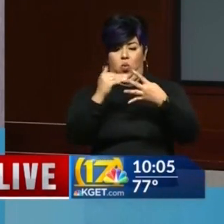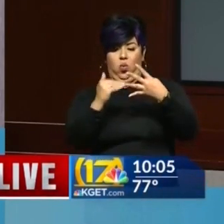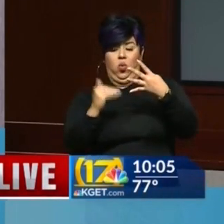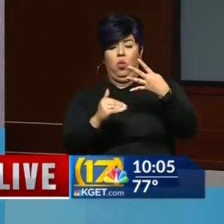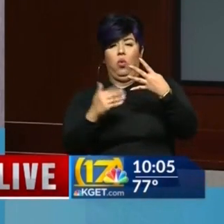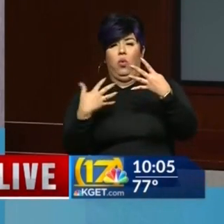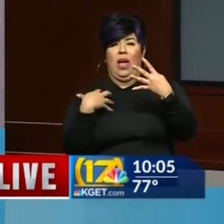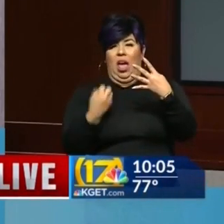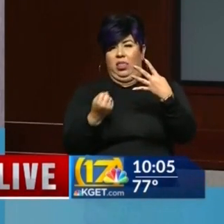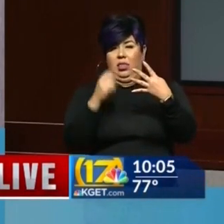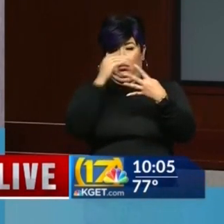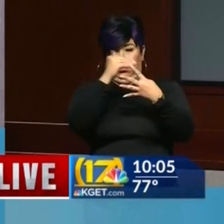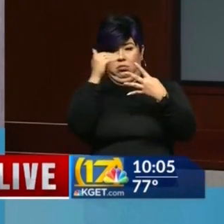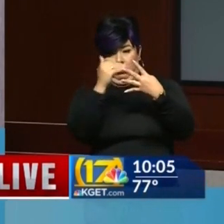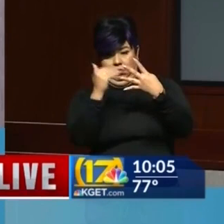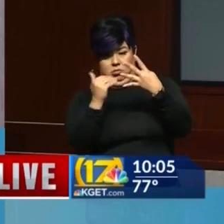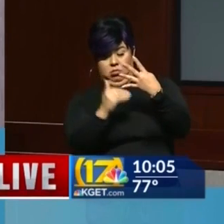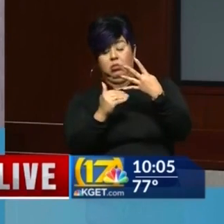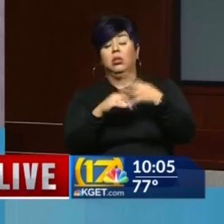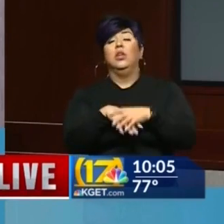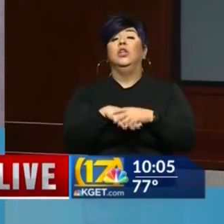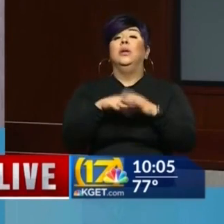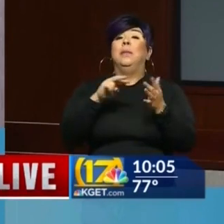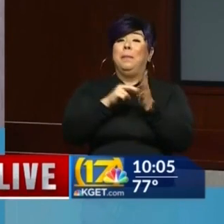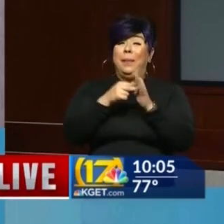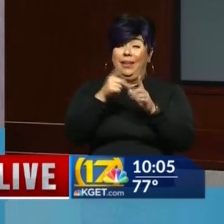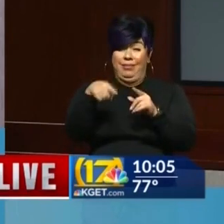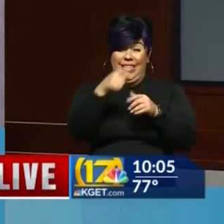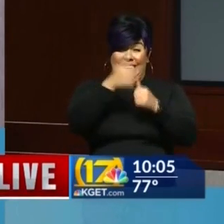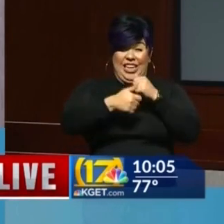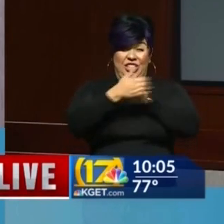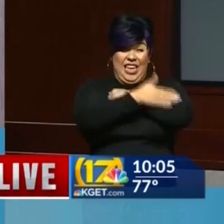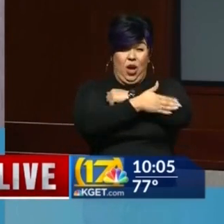CURRAN WILL BE AT A TIMED ON THE TEST POSITIVITY RATE IN THE